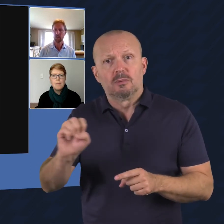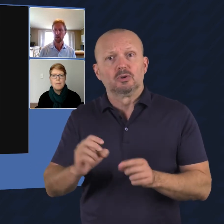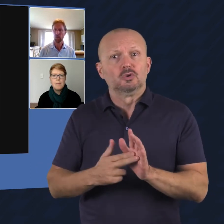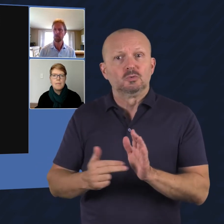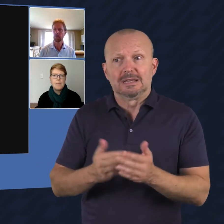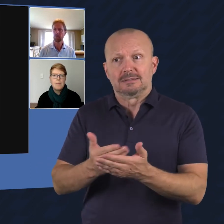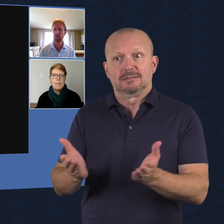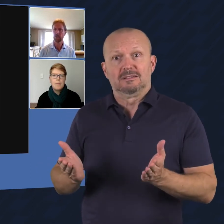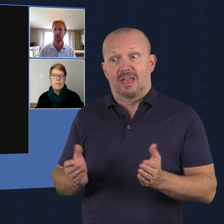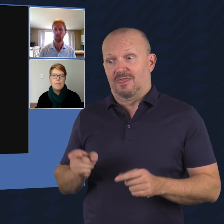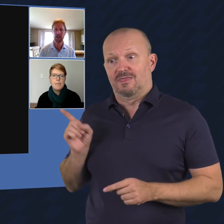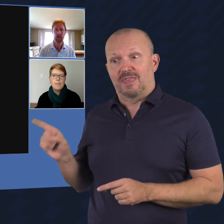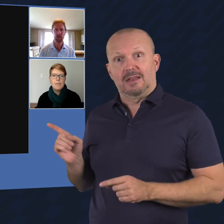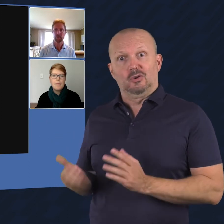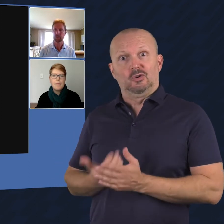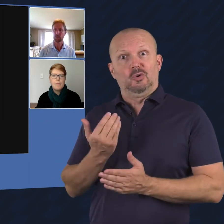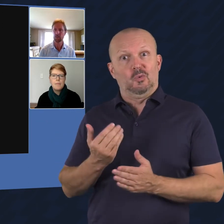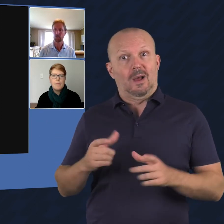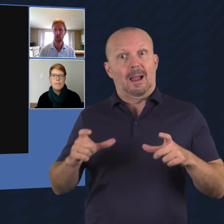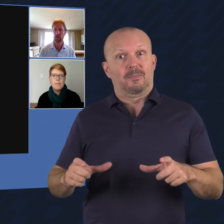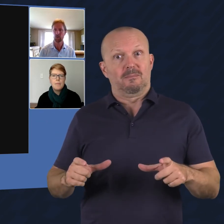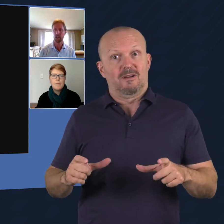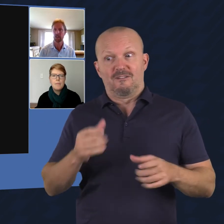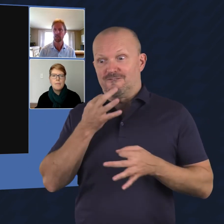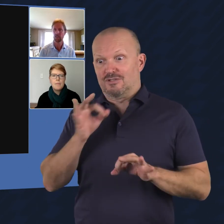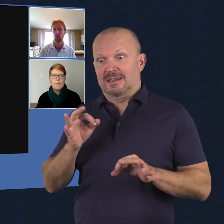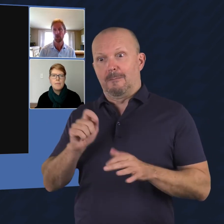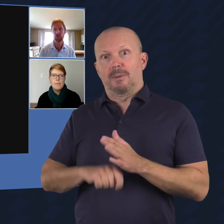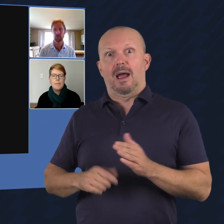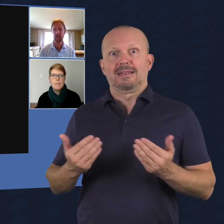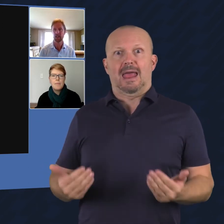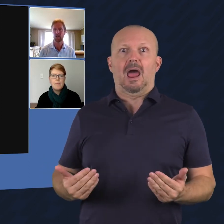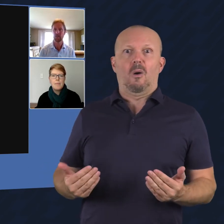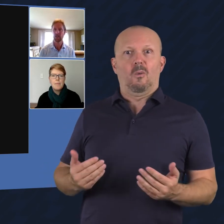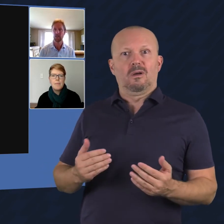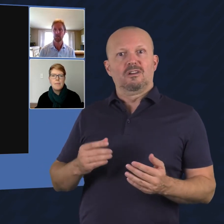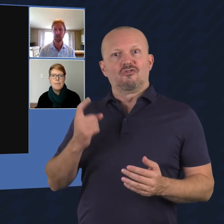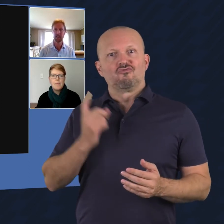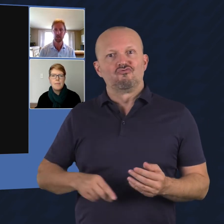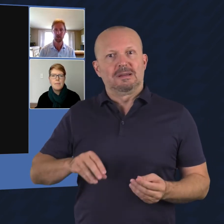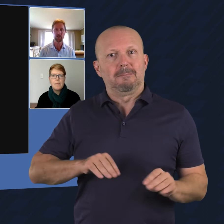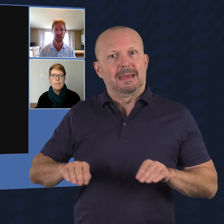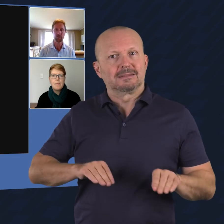And this album 'Free: Buy Now Remixes' was simultaneously launched on Bandcamp as a free download itself.